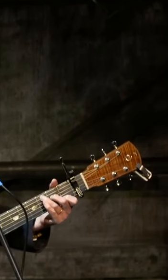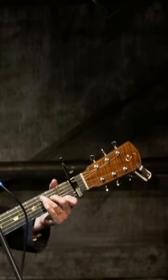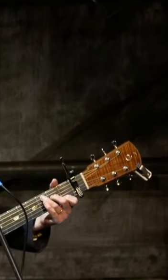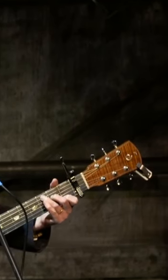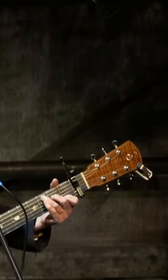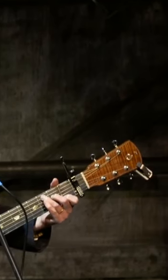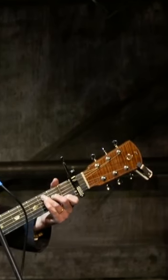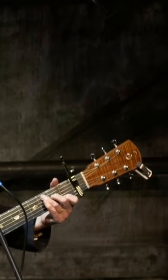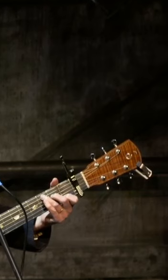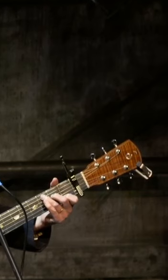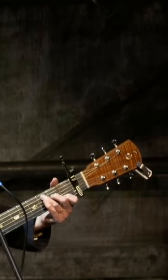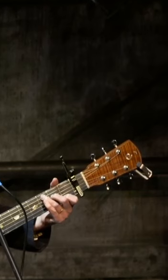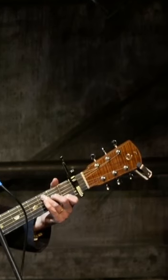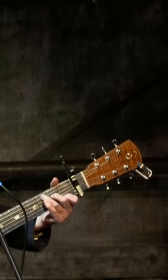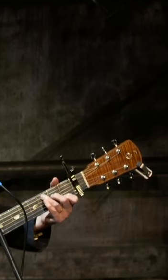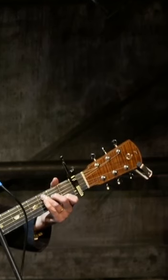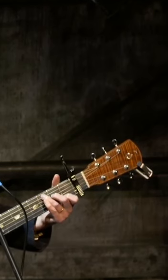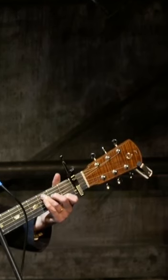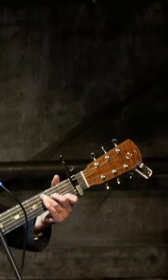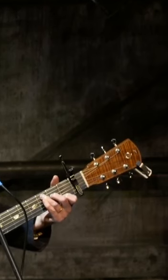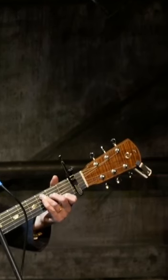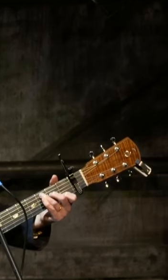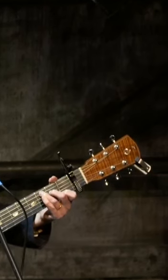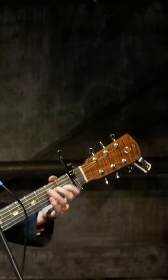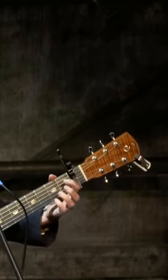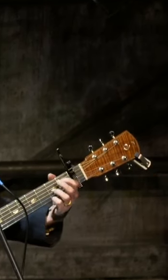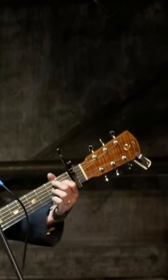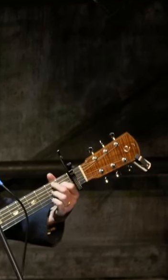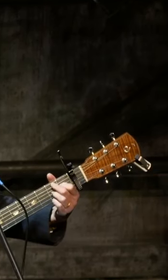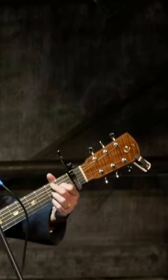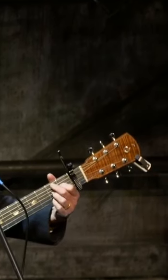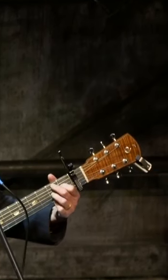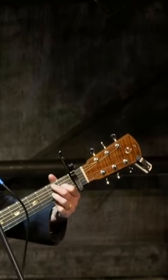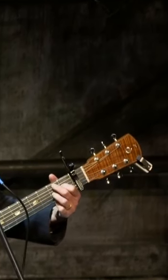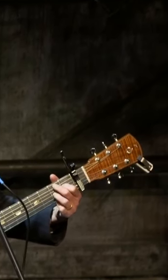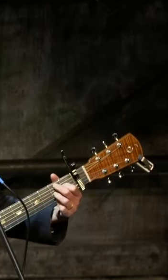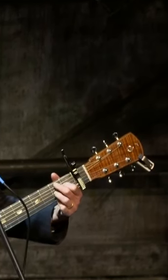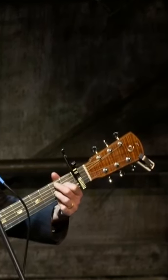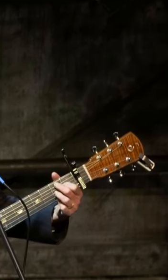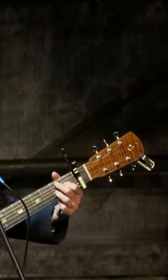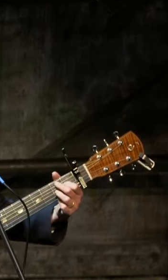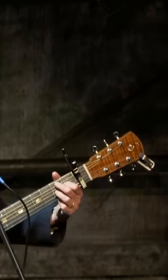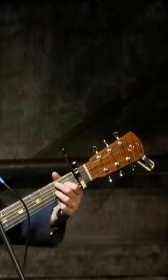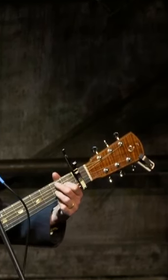# Examining our sins It's hard not to conclude